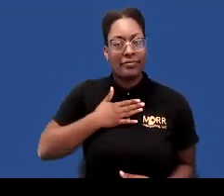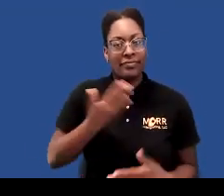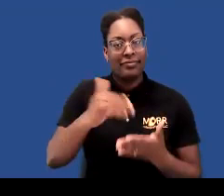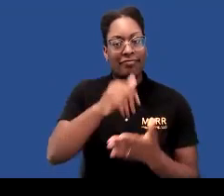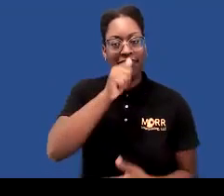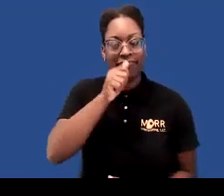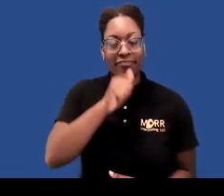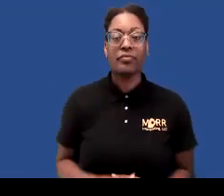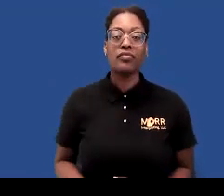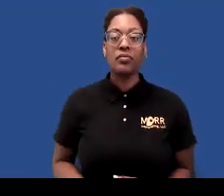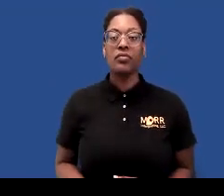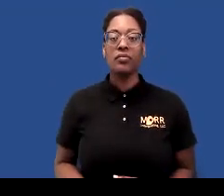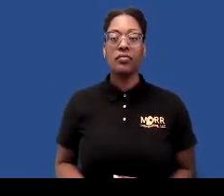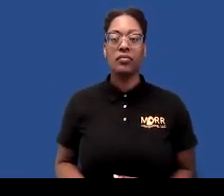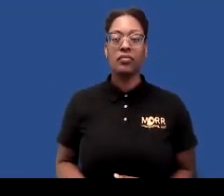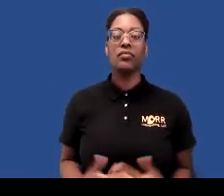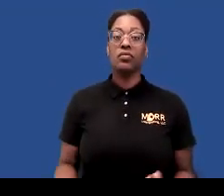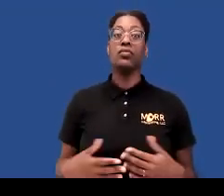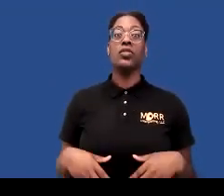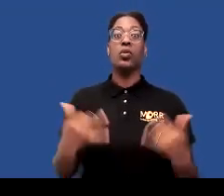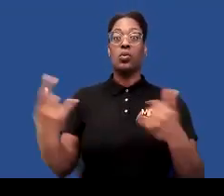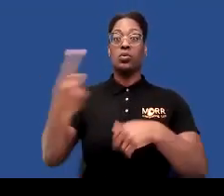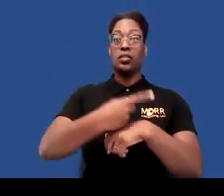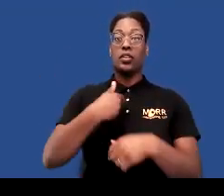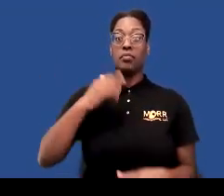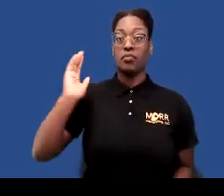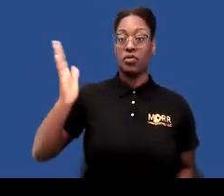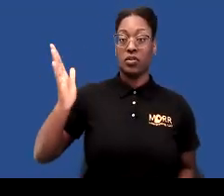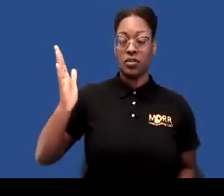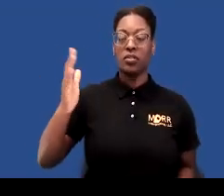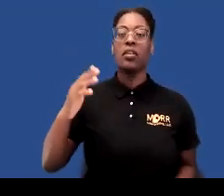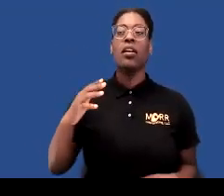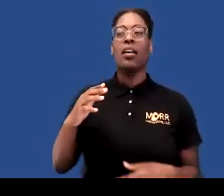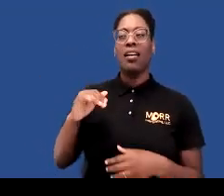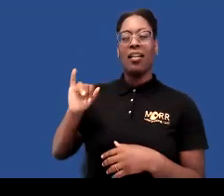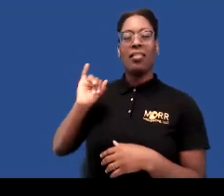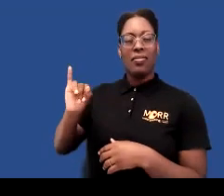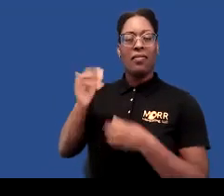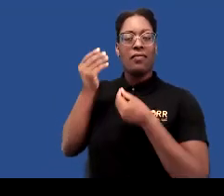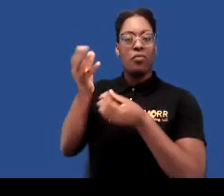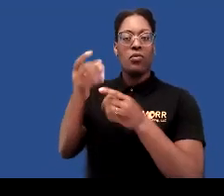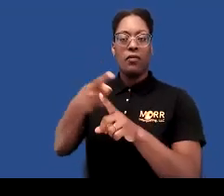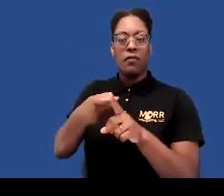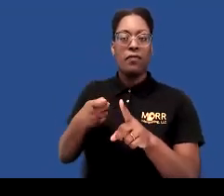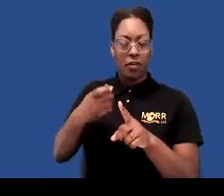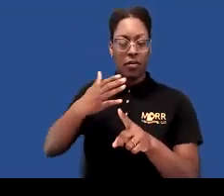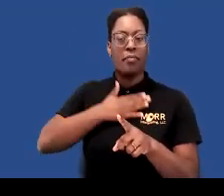here. So the findings I present here are based on a study I conducted while at the University of Houston-Victoria [UHV], where I oversaw a writing center directly.